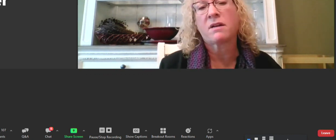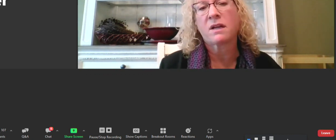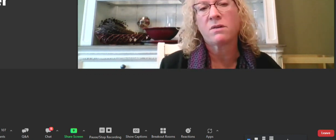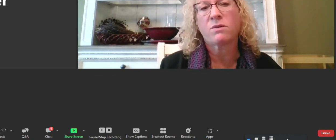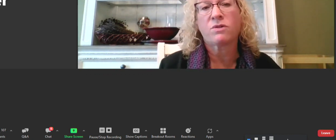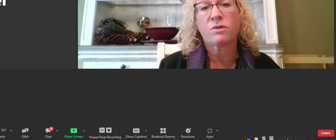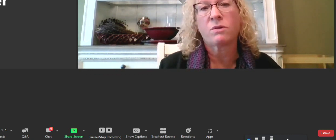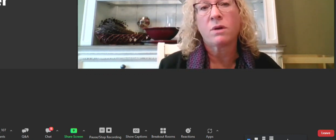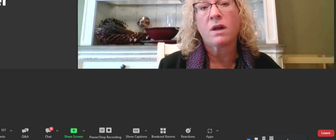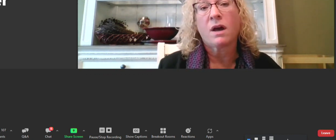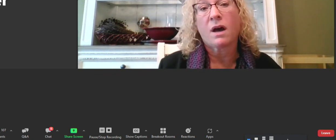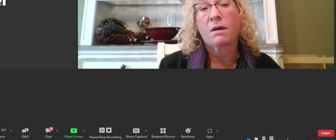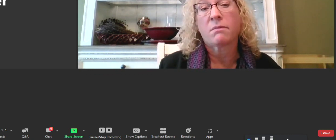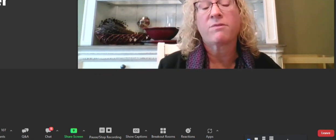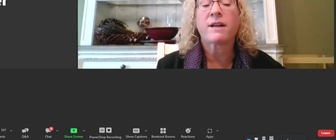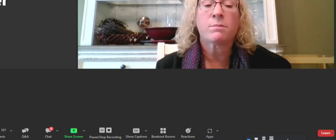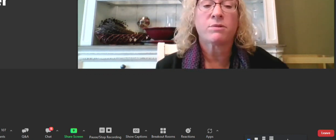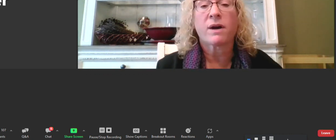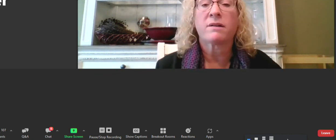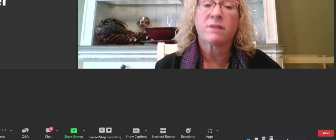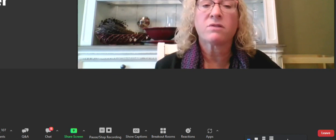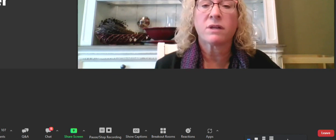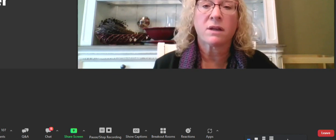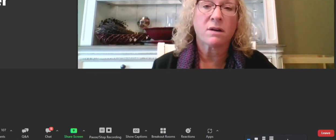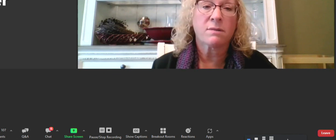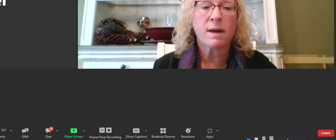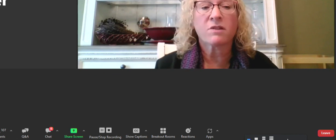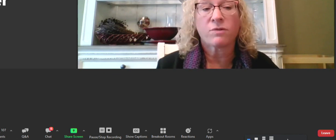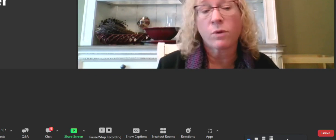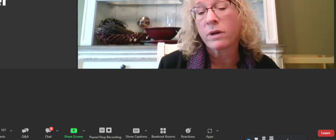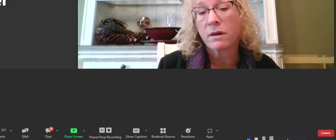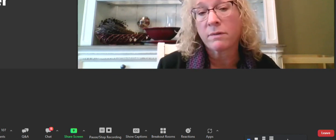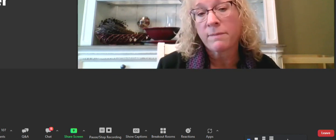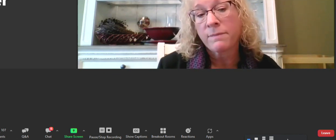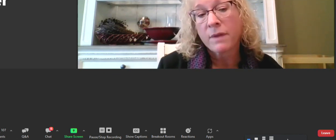hearing you to find a provider that's really a good match for you.